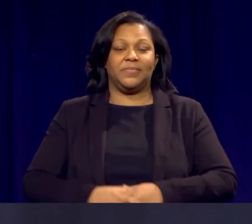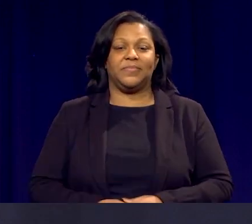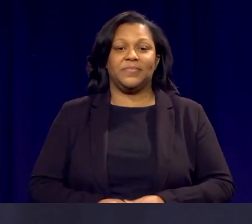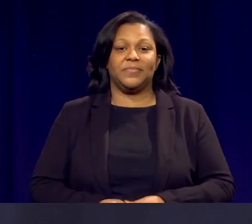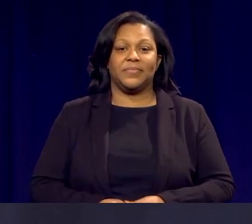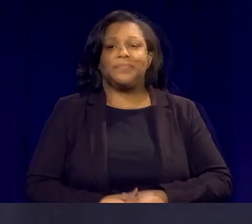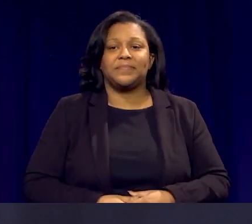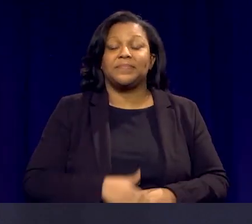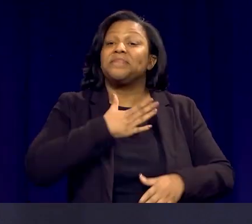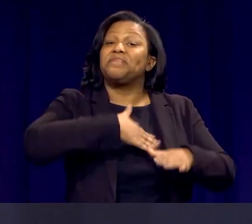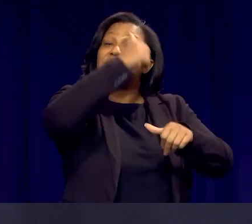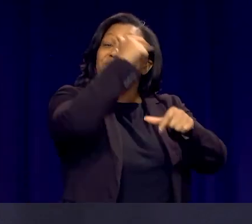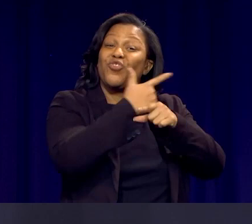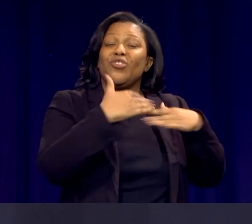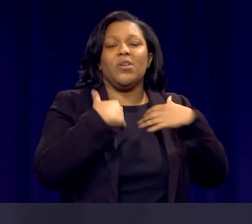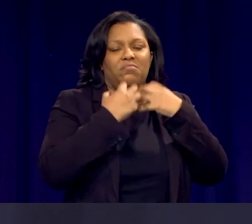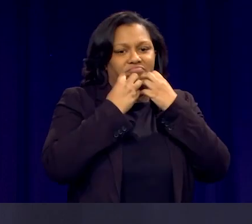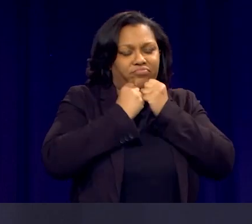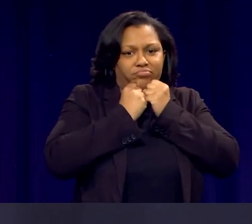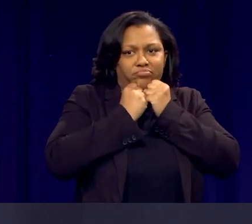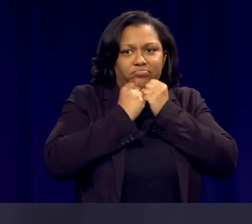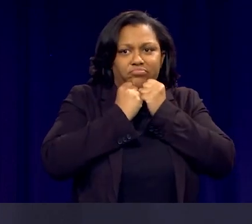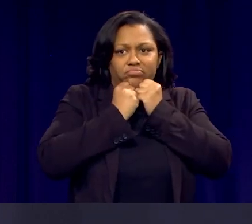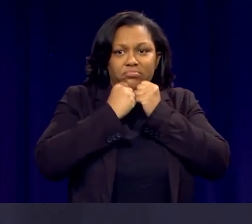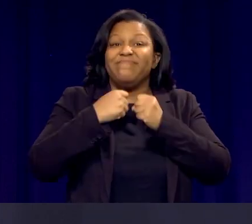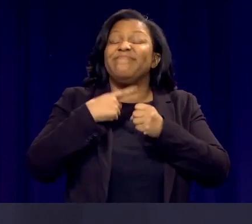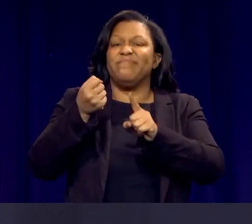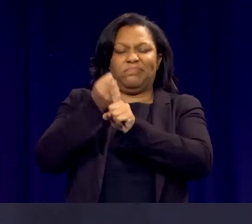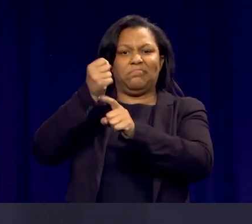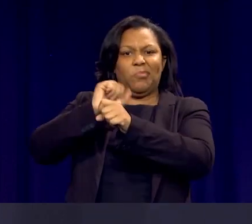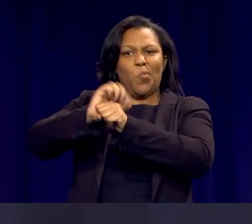Kim: My beloved brother, Mike, was diagnosed with COVID and a very few